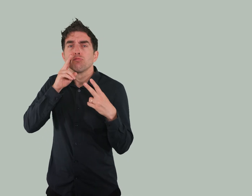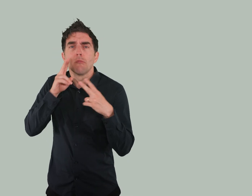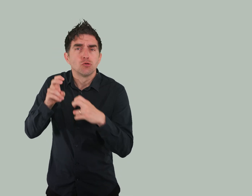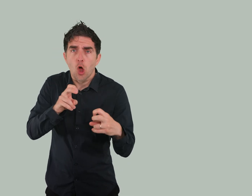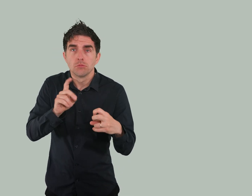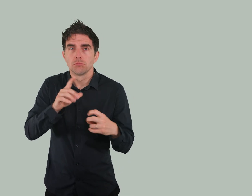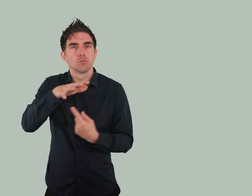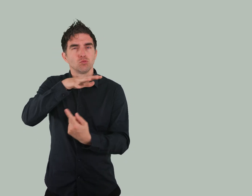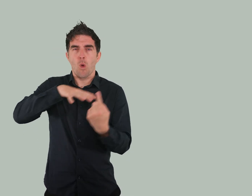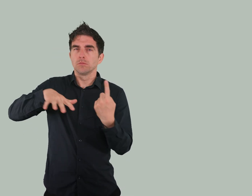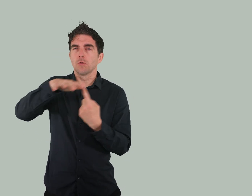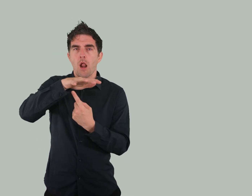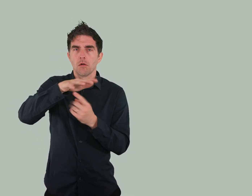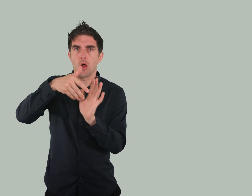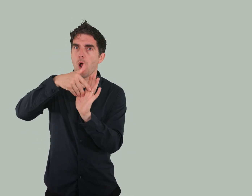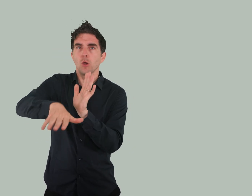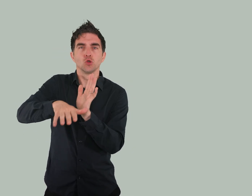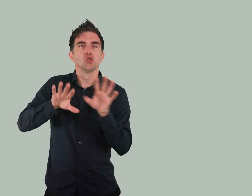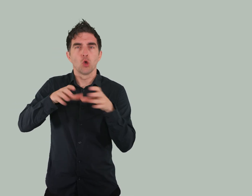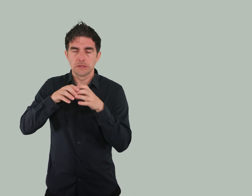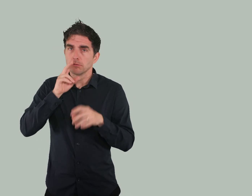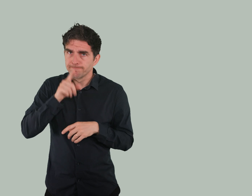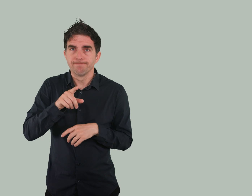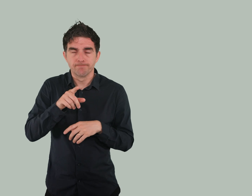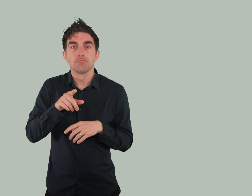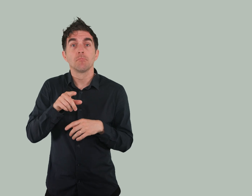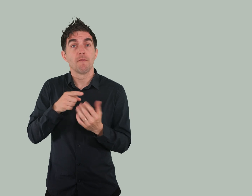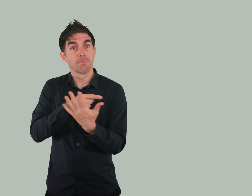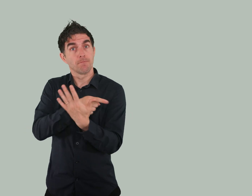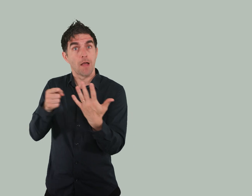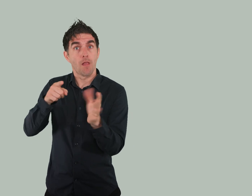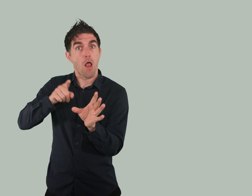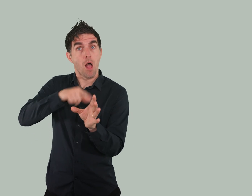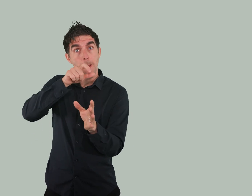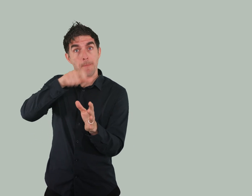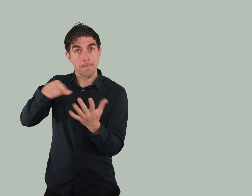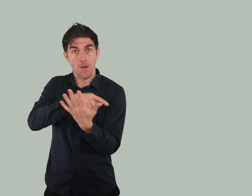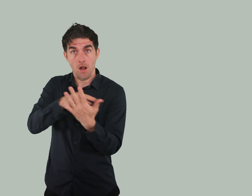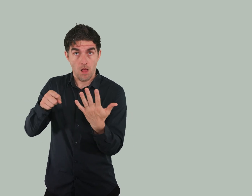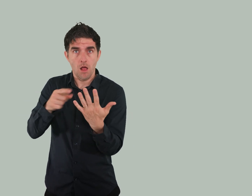Research for the Social Exclusion Unit found that two in five young people